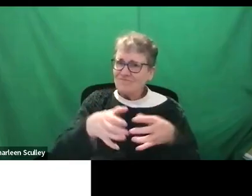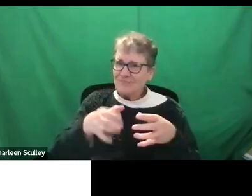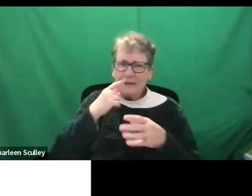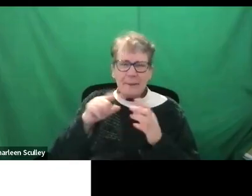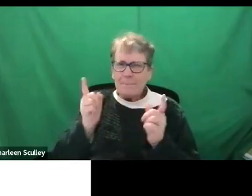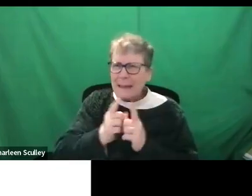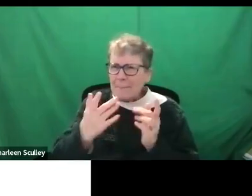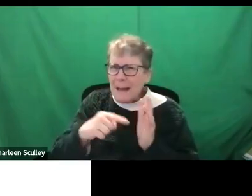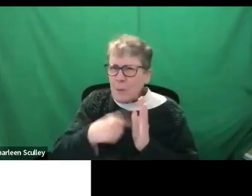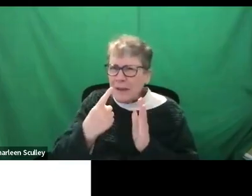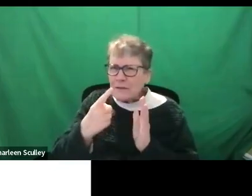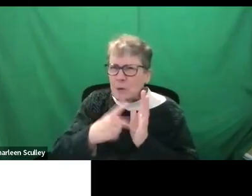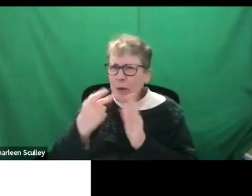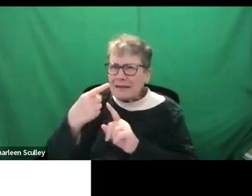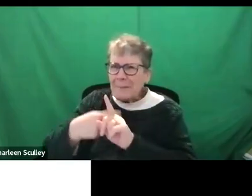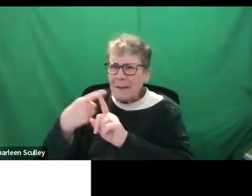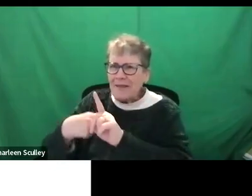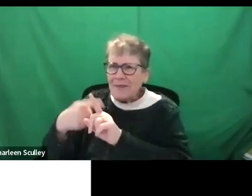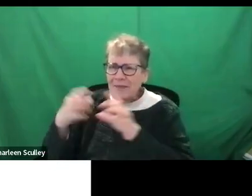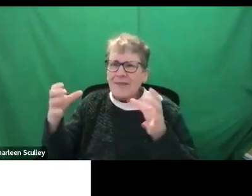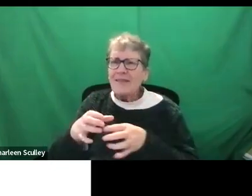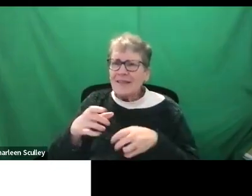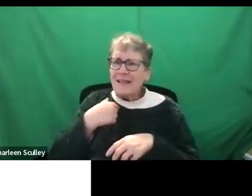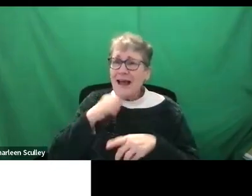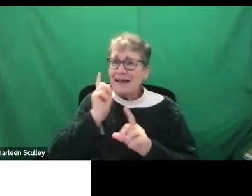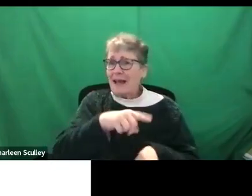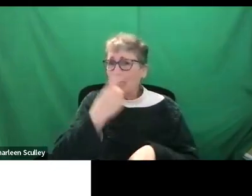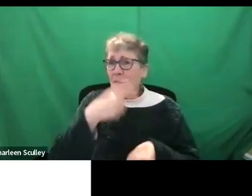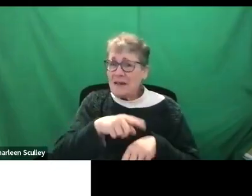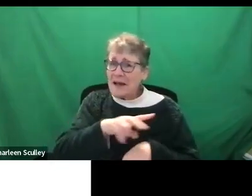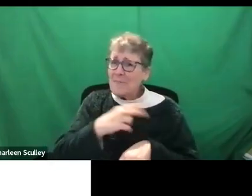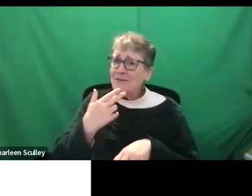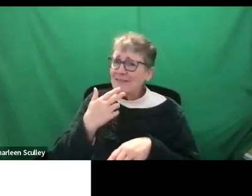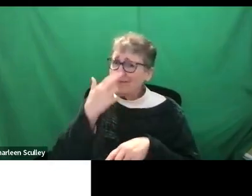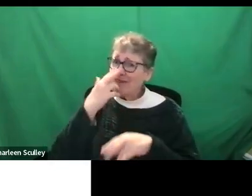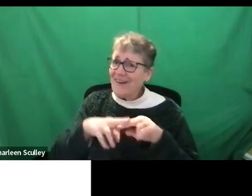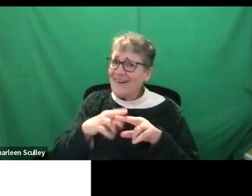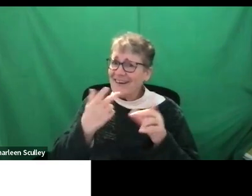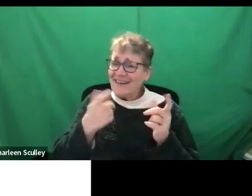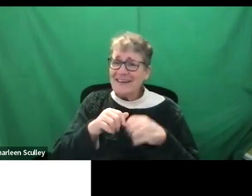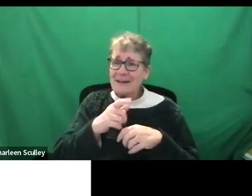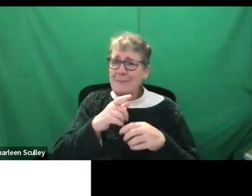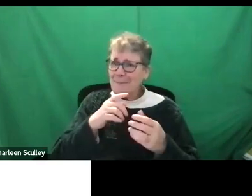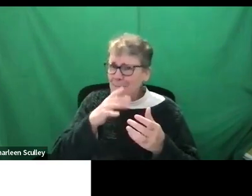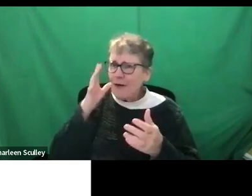We have ASL classes that are designed for families to meet once or twice a month.